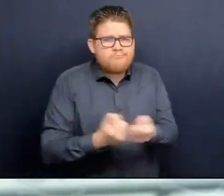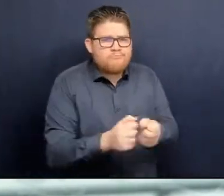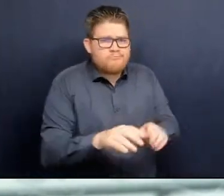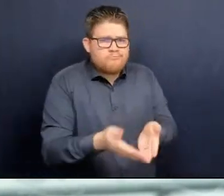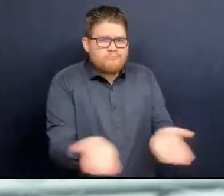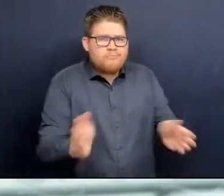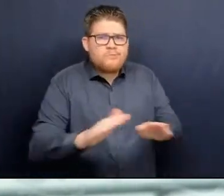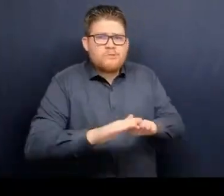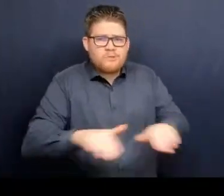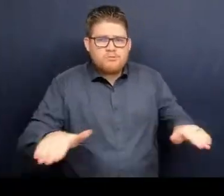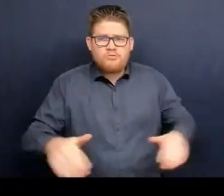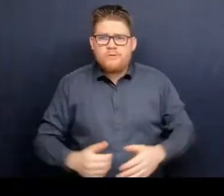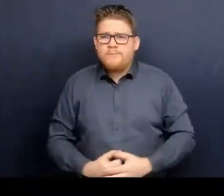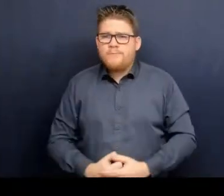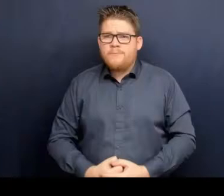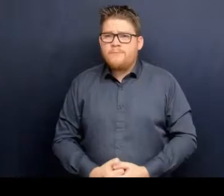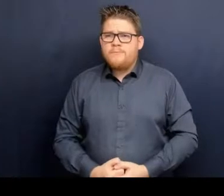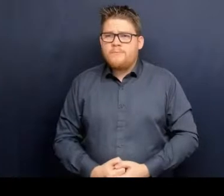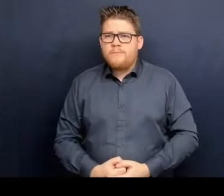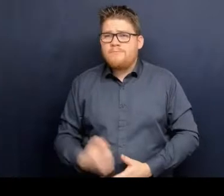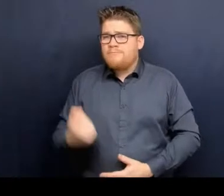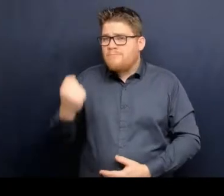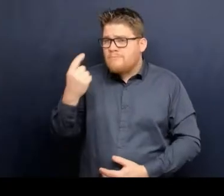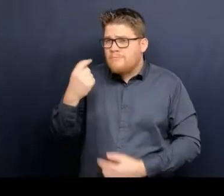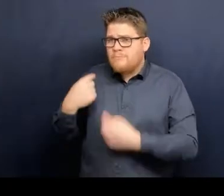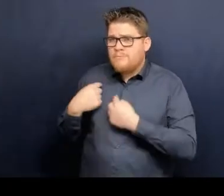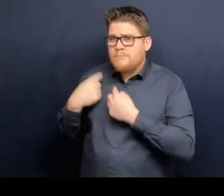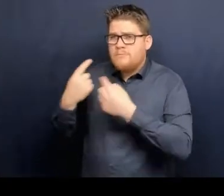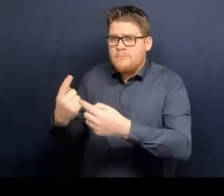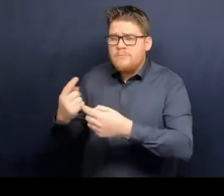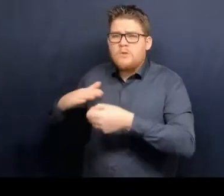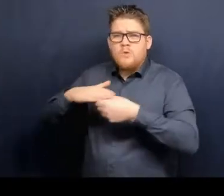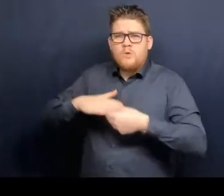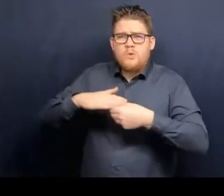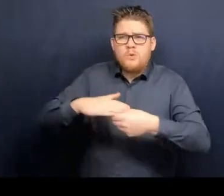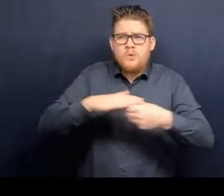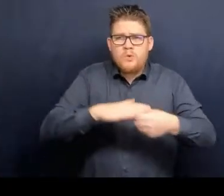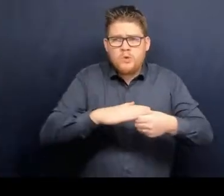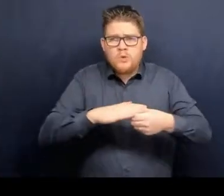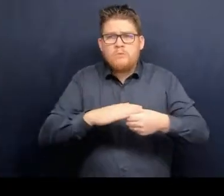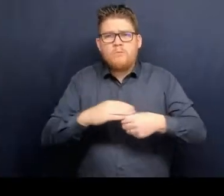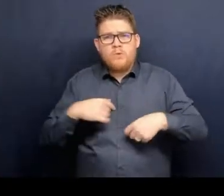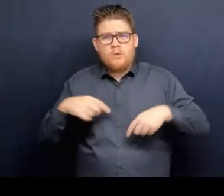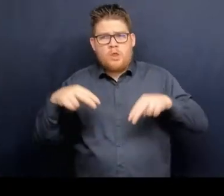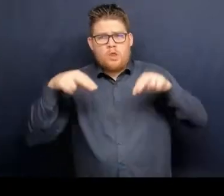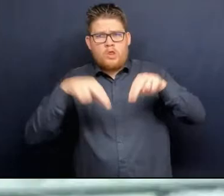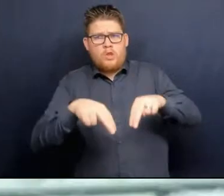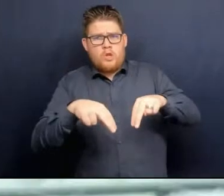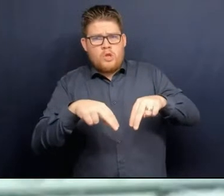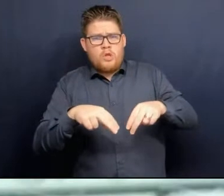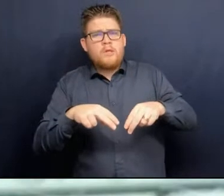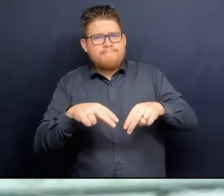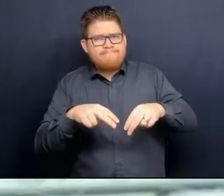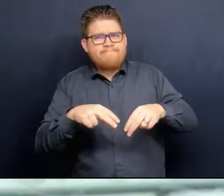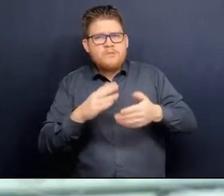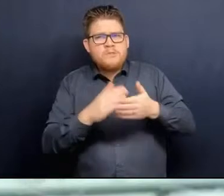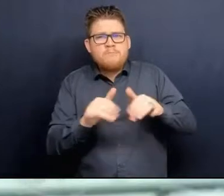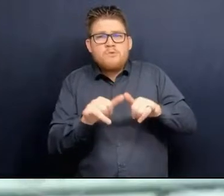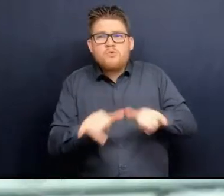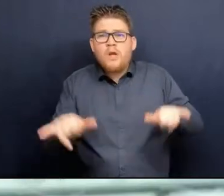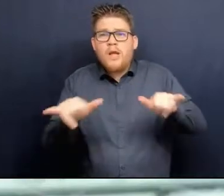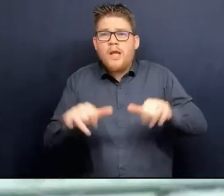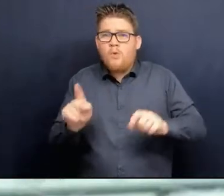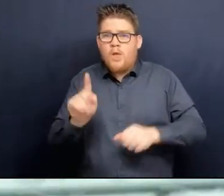are seeing some very encouraging